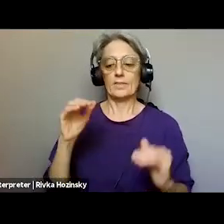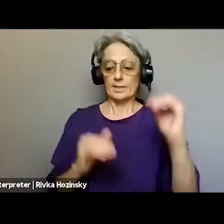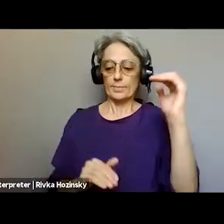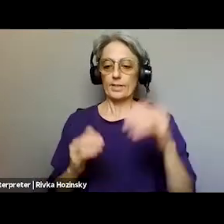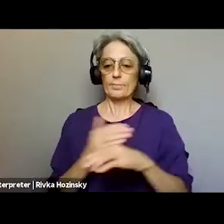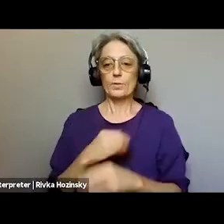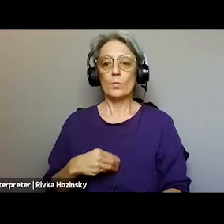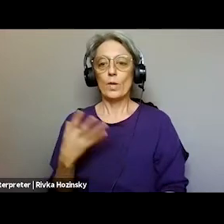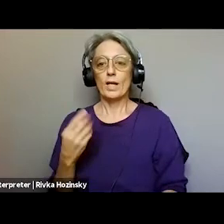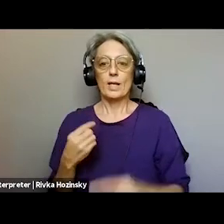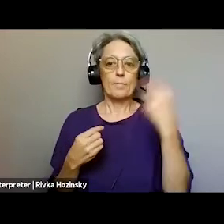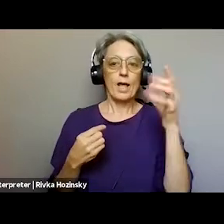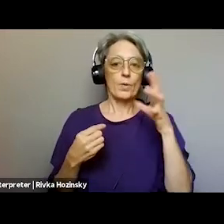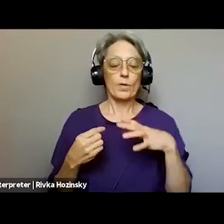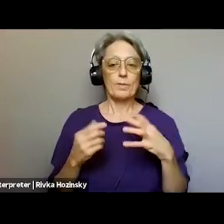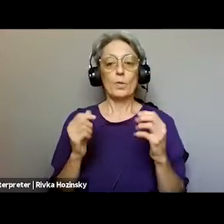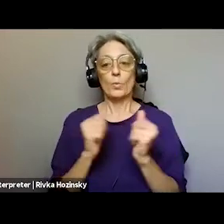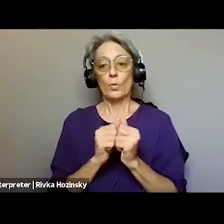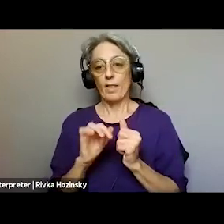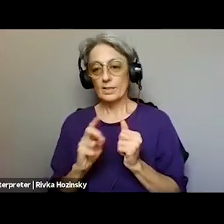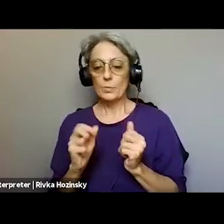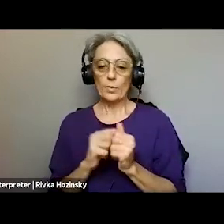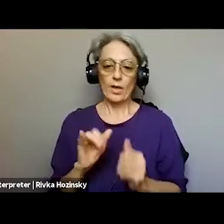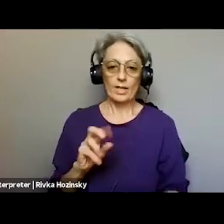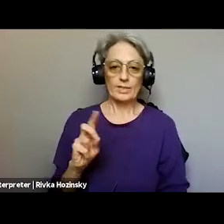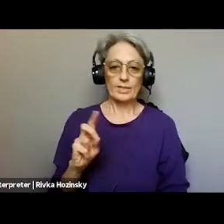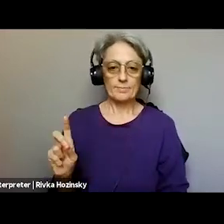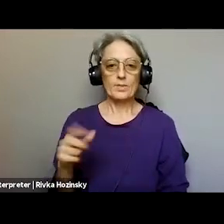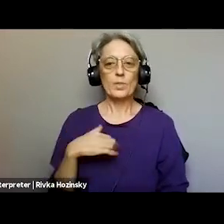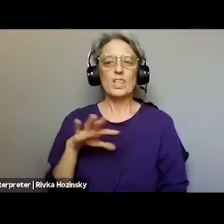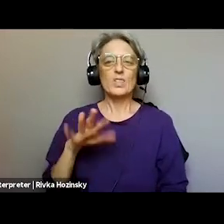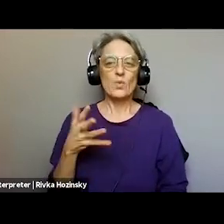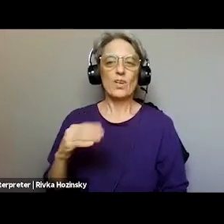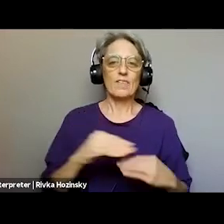and black women with and without IDD. So we did sort of an interaction analysis where we compared